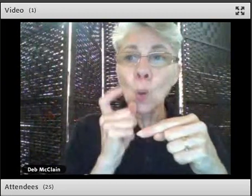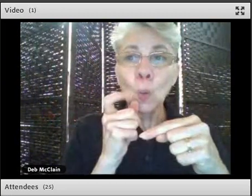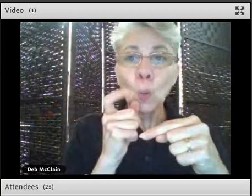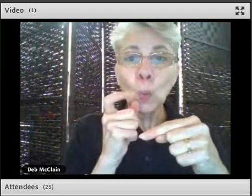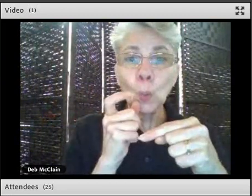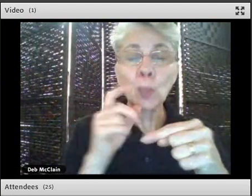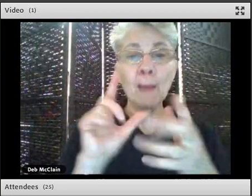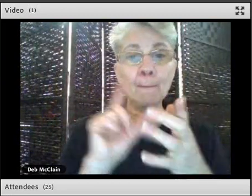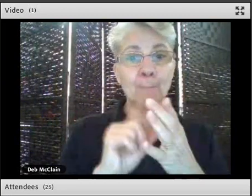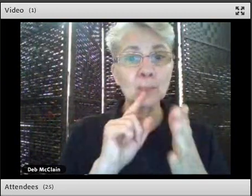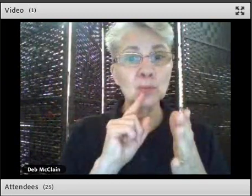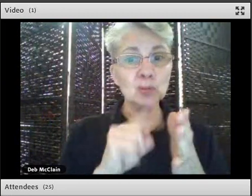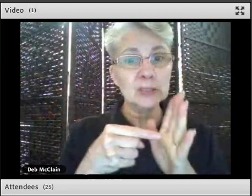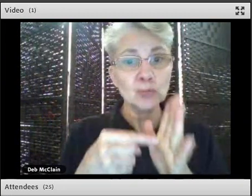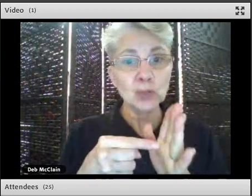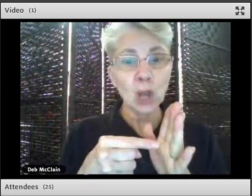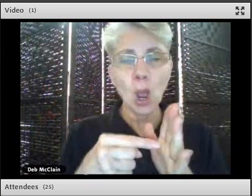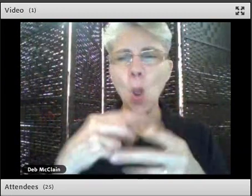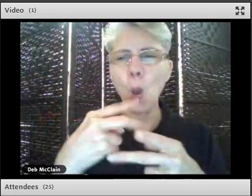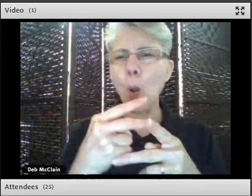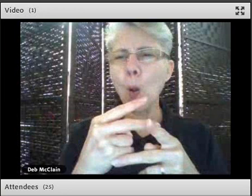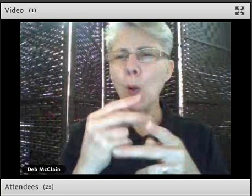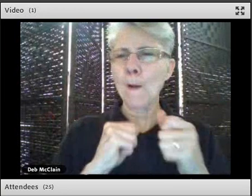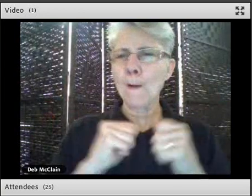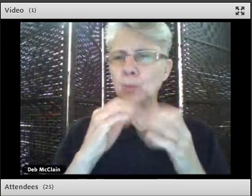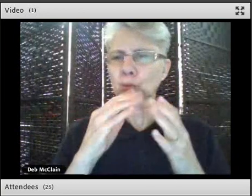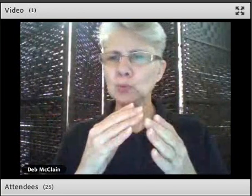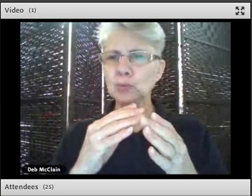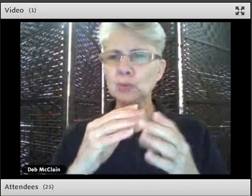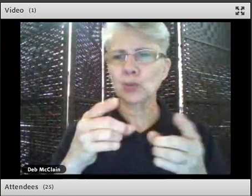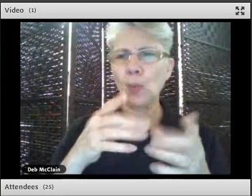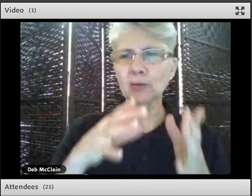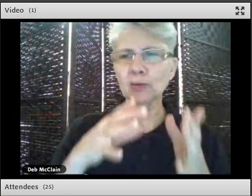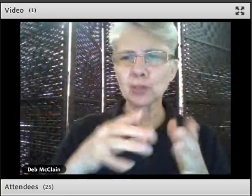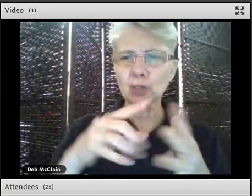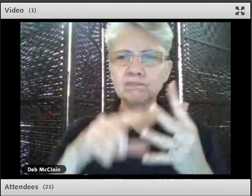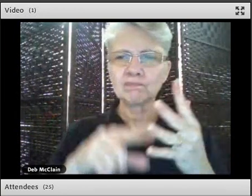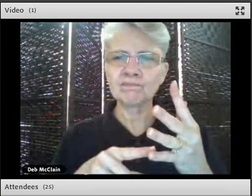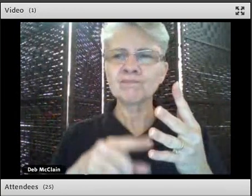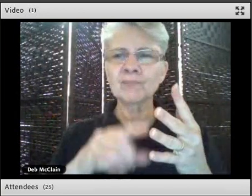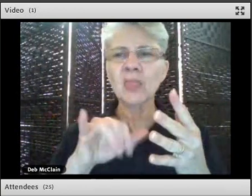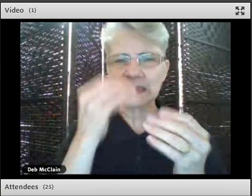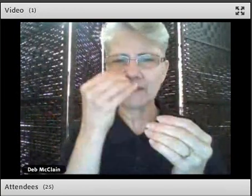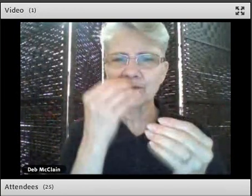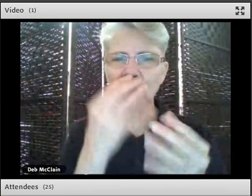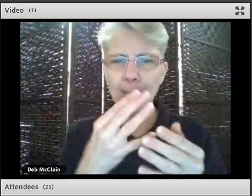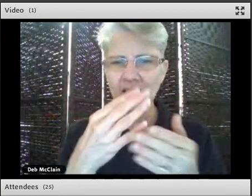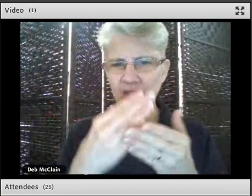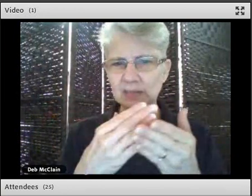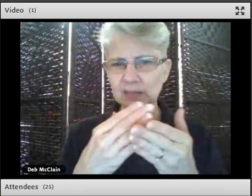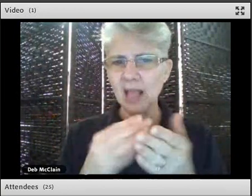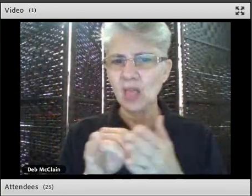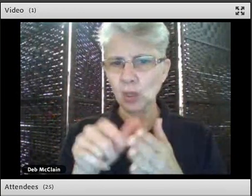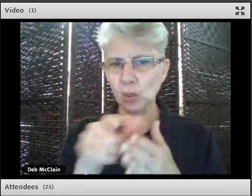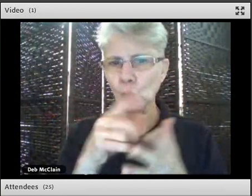So, these are information pieces that you will want to look for and identify their locations